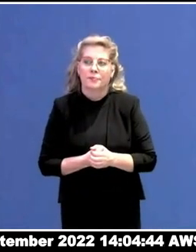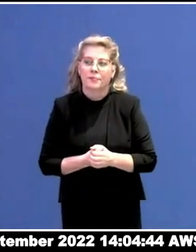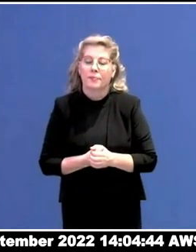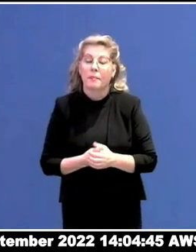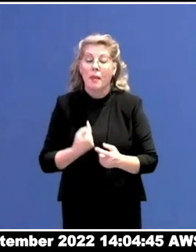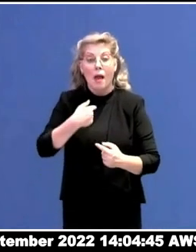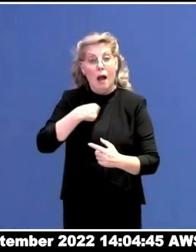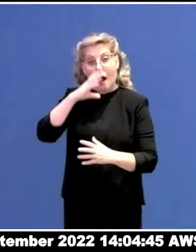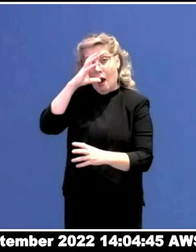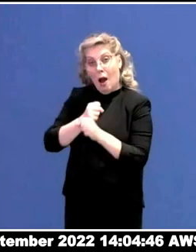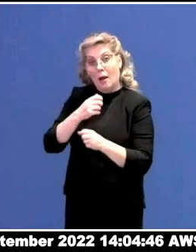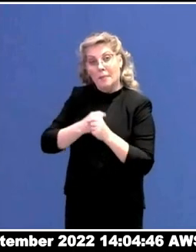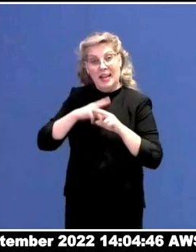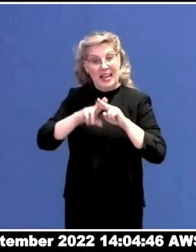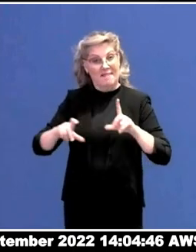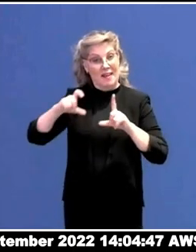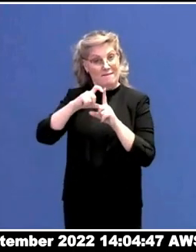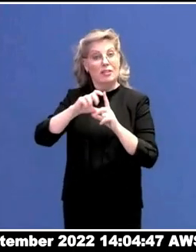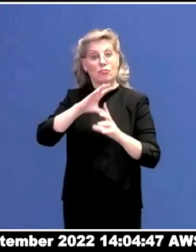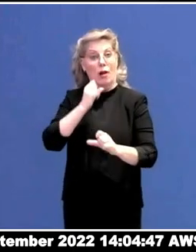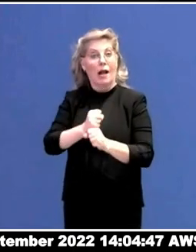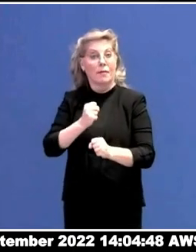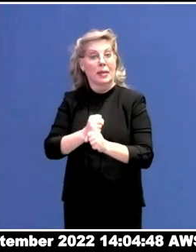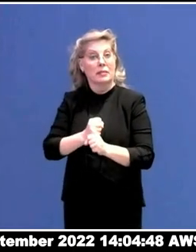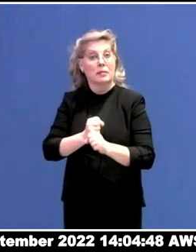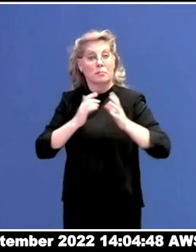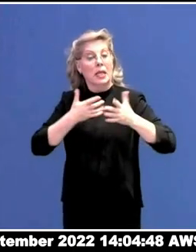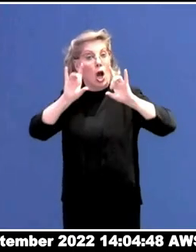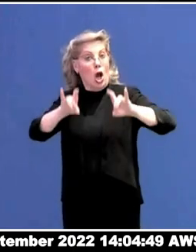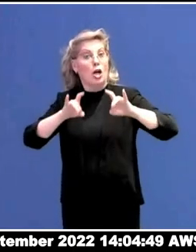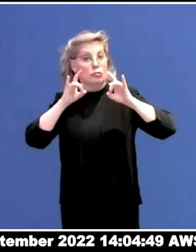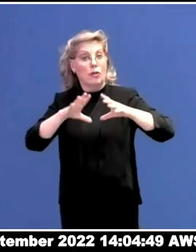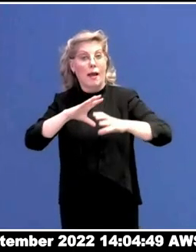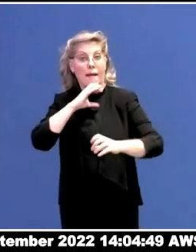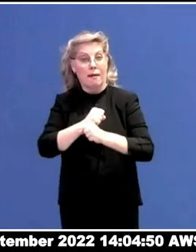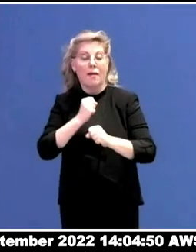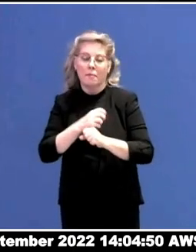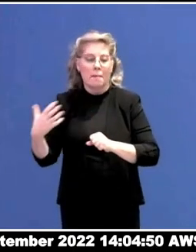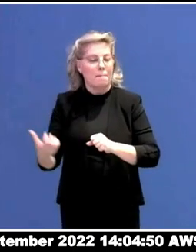If we are talking about having NDIS and Medicare access to prisoners, that's money